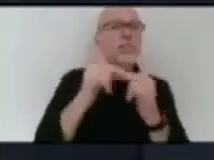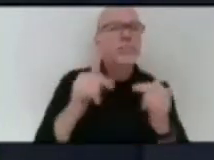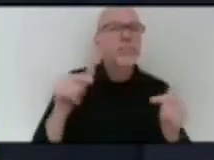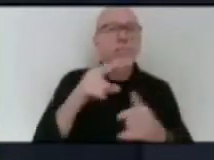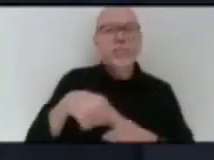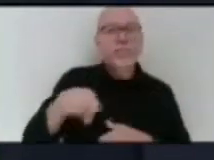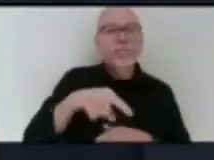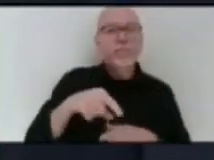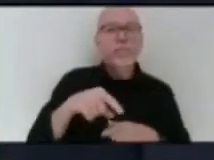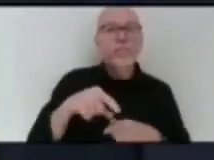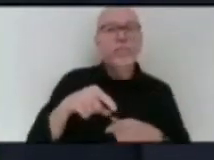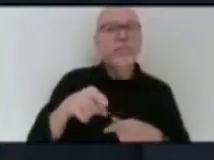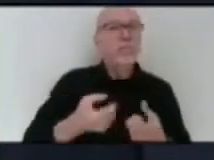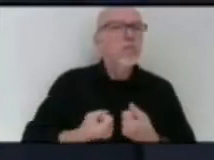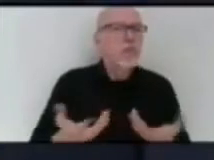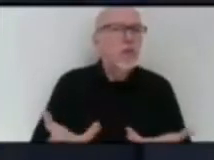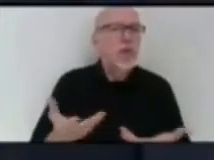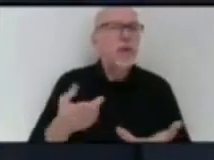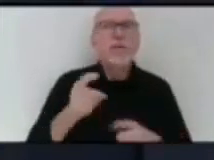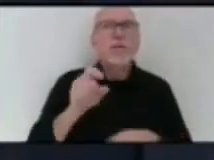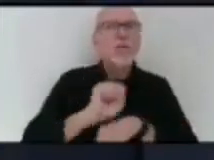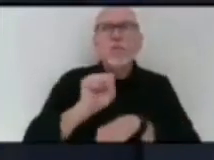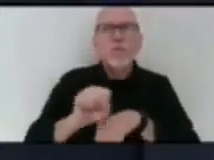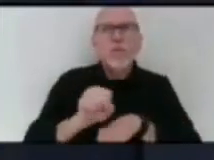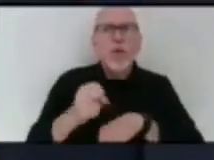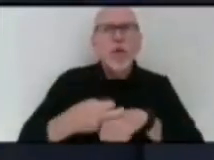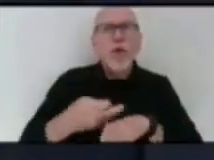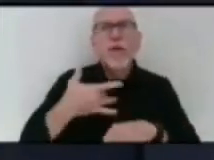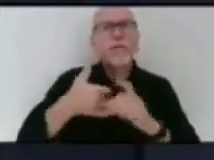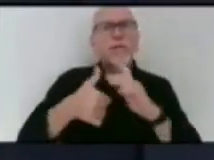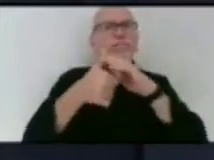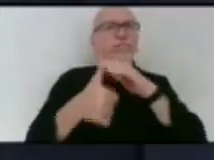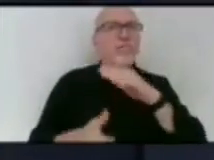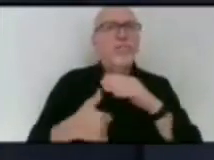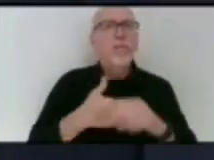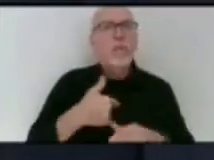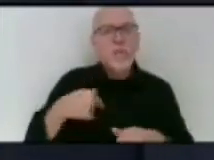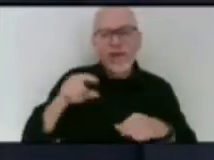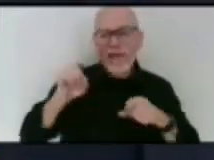They're exhausted and overwhelmed and need us all to do the things that we can